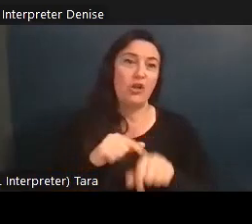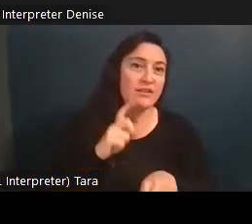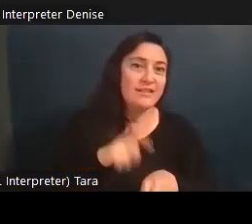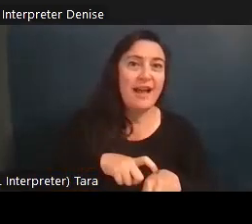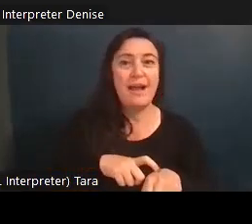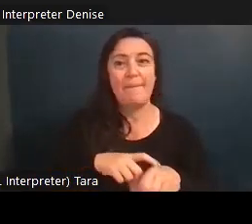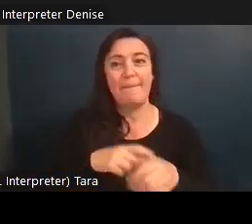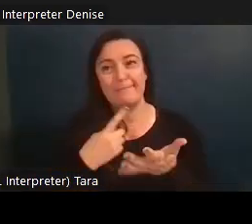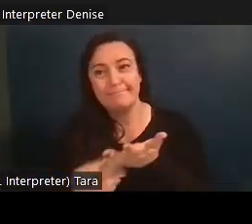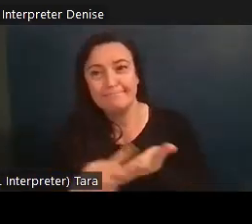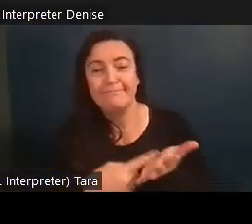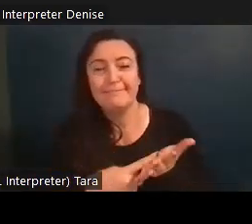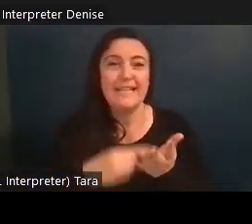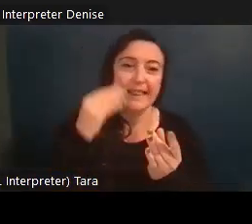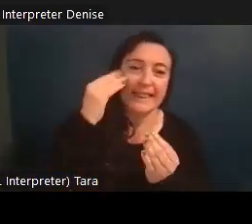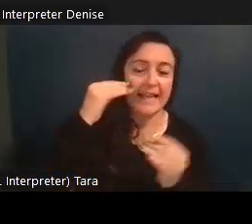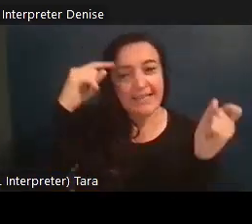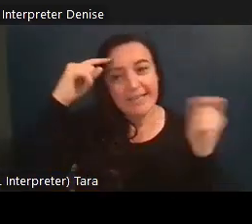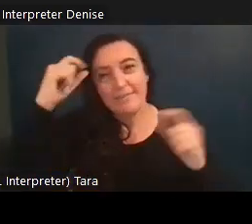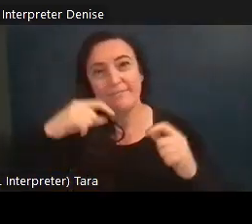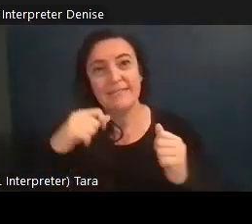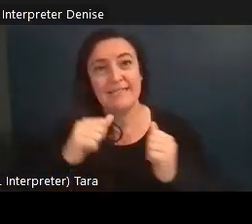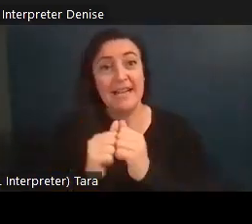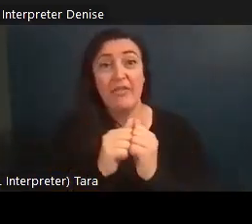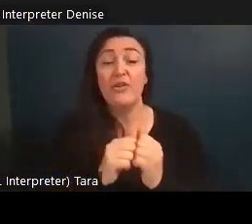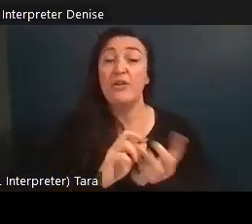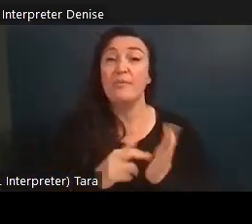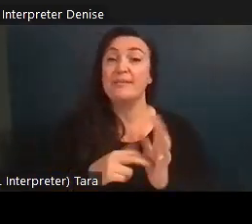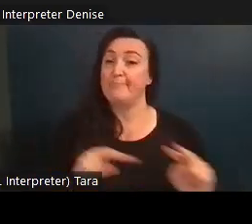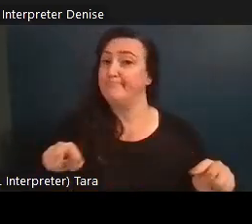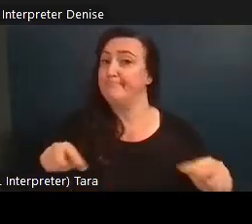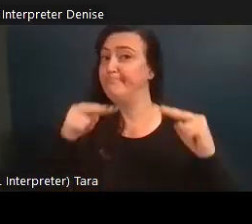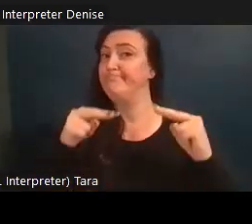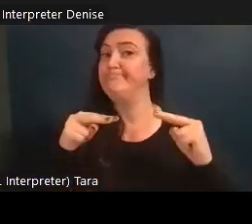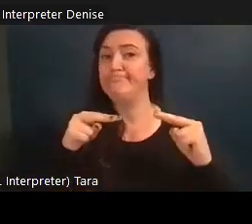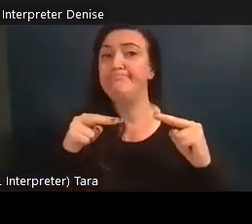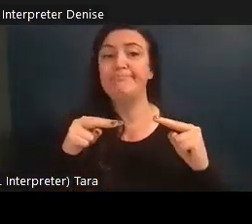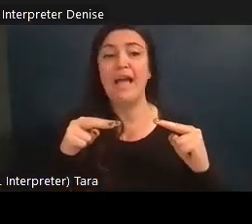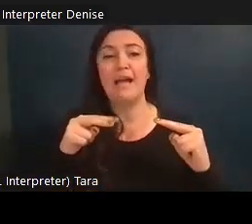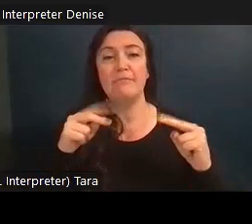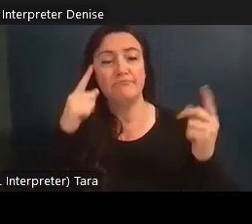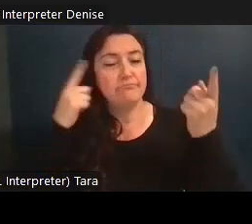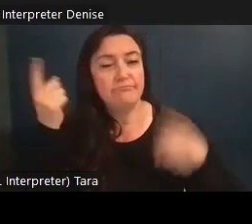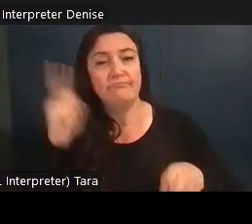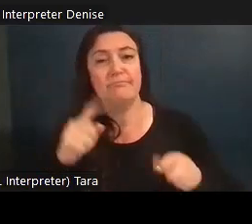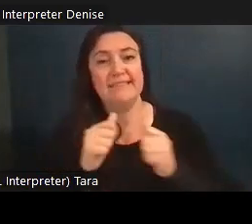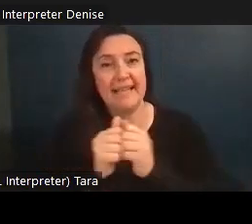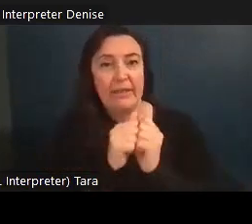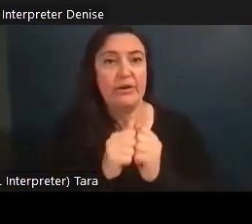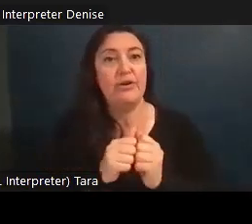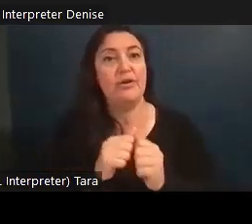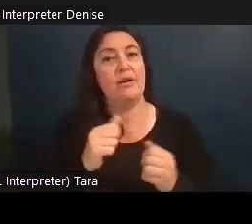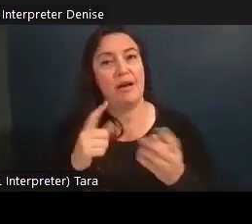Brought them eye to eye with one another on the land, and they began to engage deeply with each other's world views and